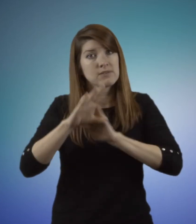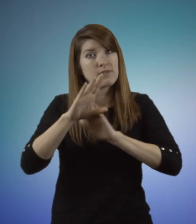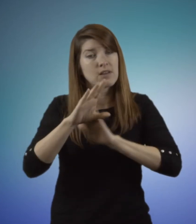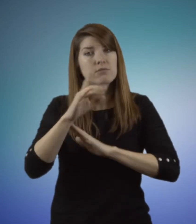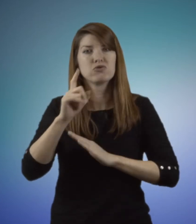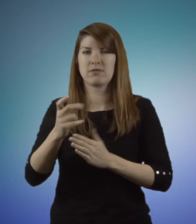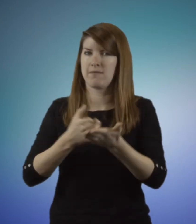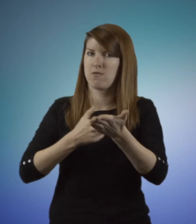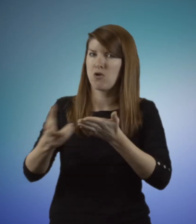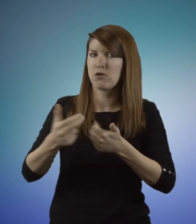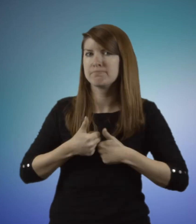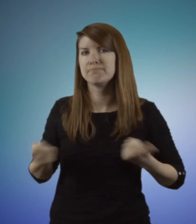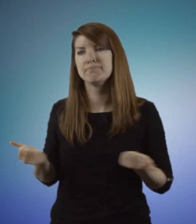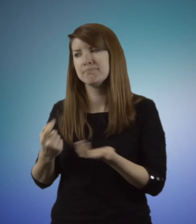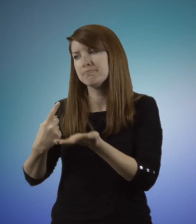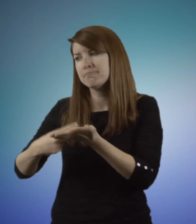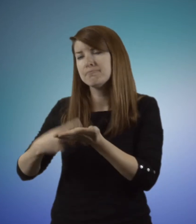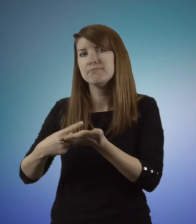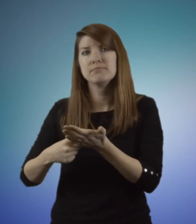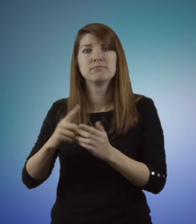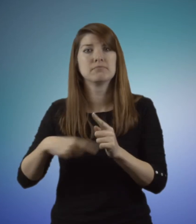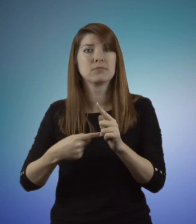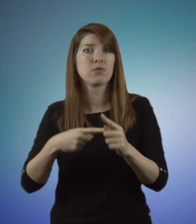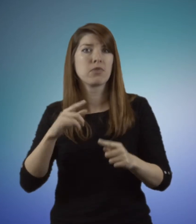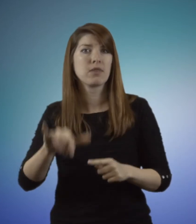that you've developed, hopefully you'll have those honest and open communications.